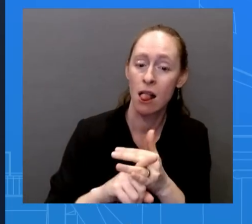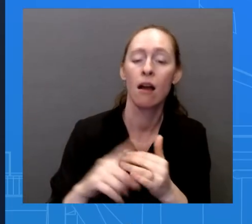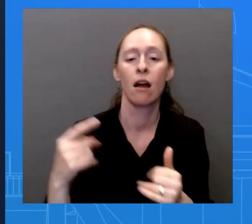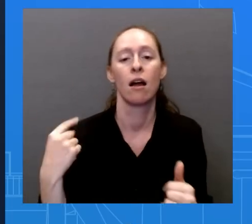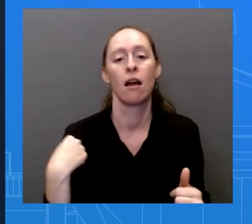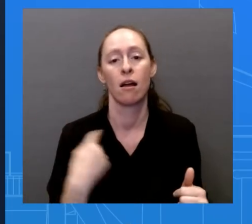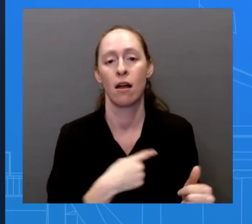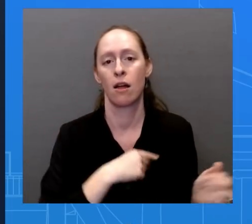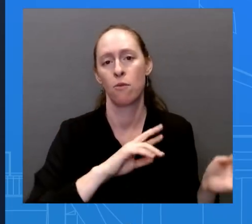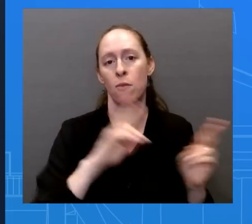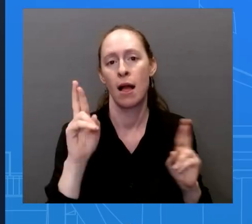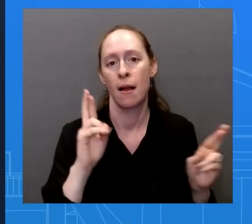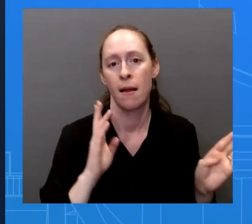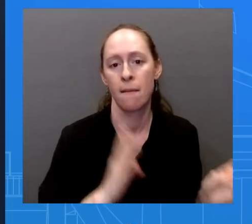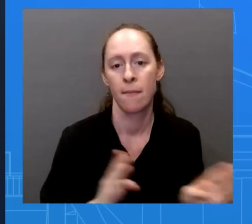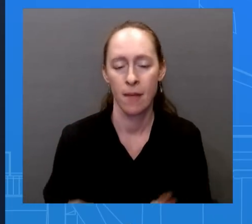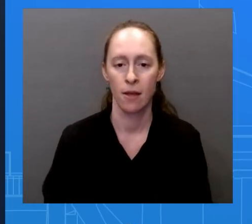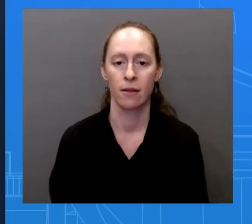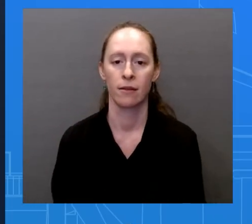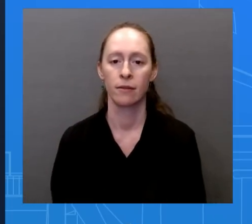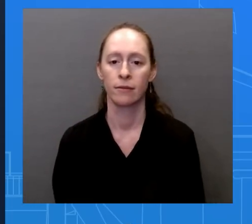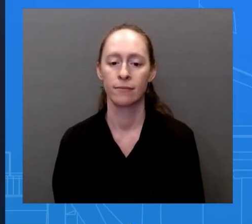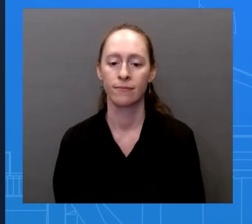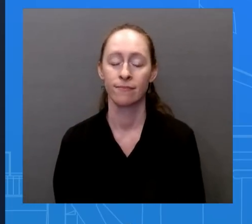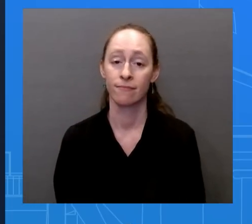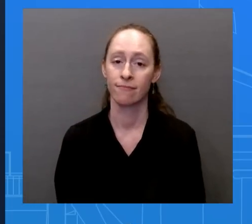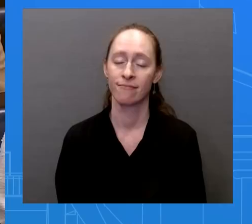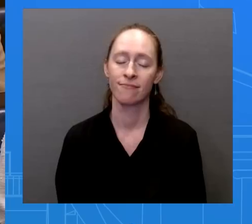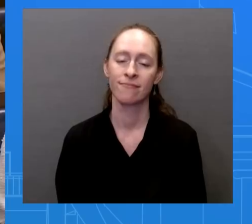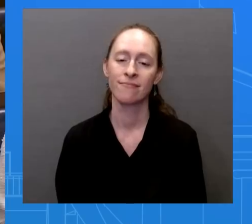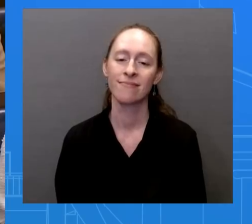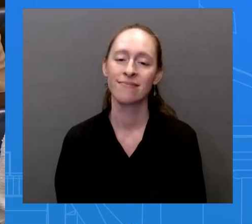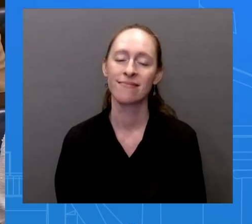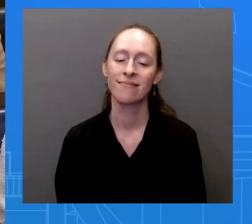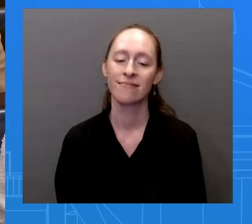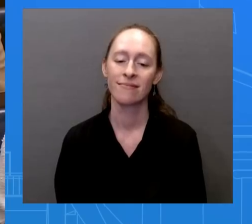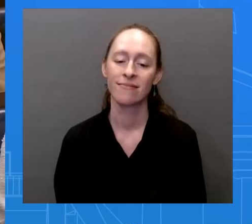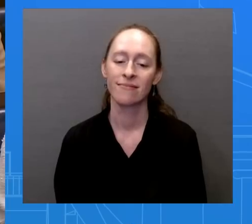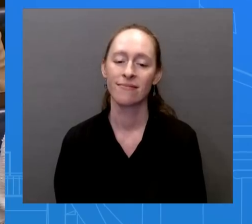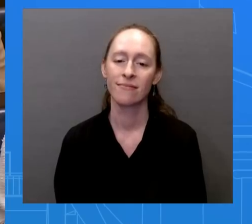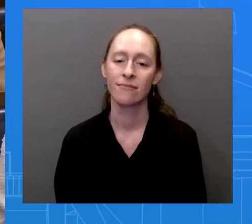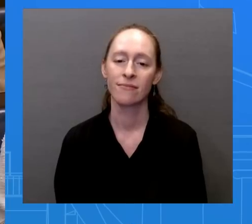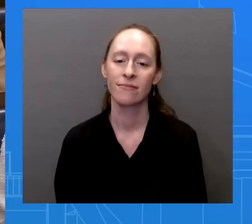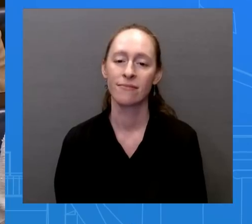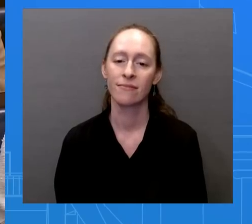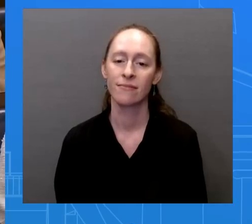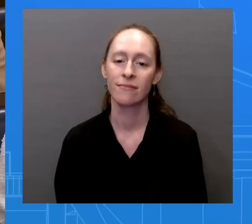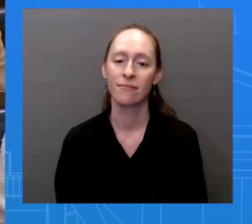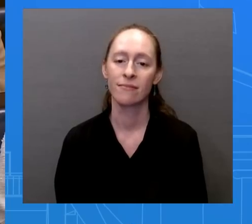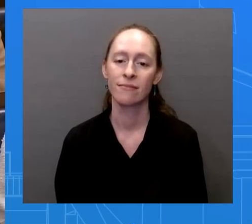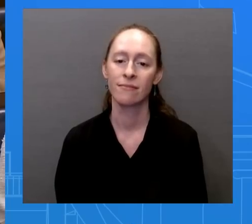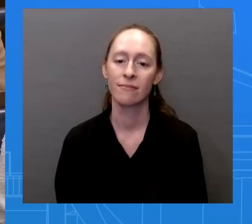The Press: In the first vaccination campaign, before you took this role, the Biden administration set goals for the percentage of Americans